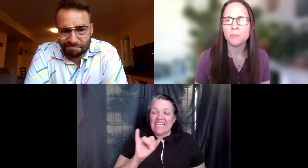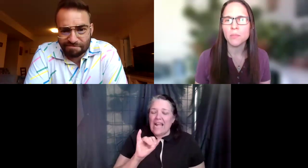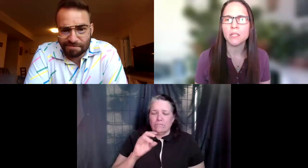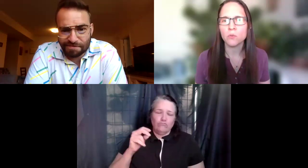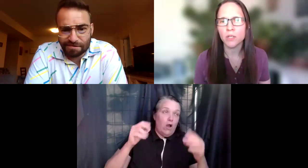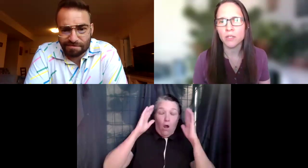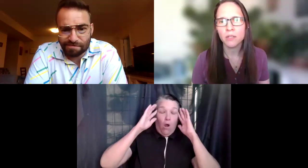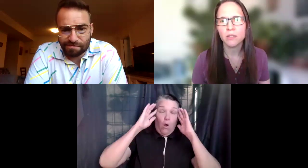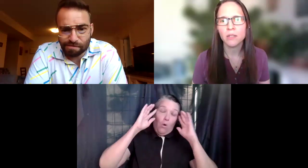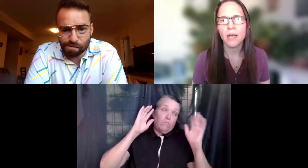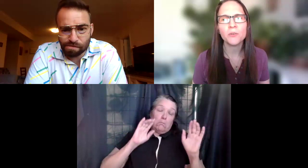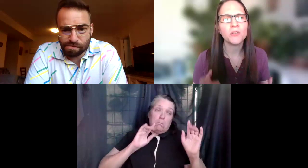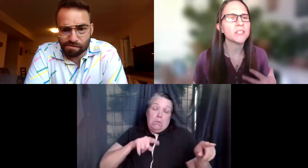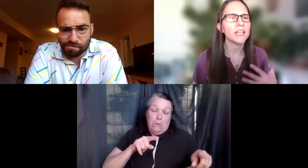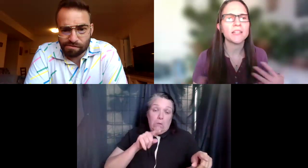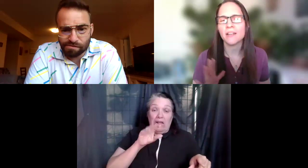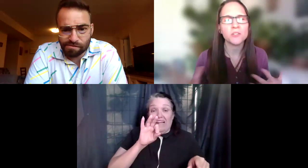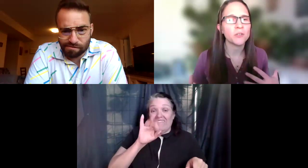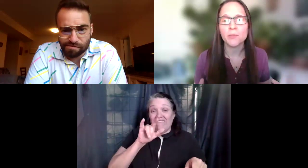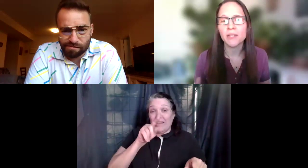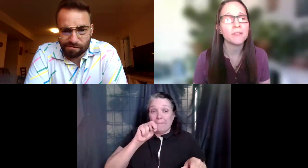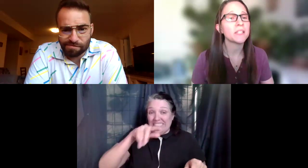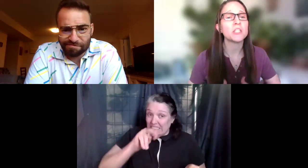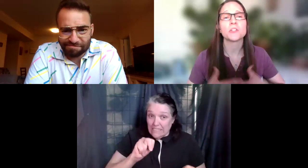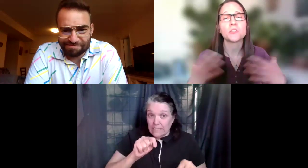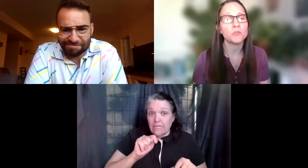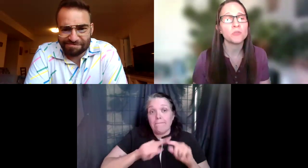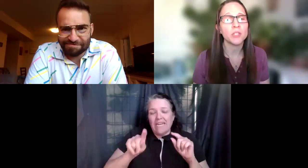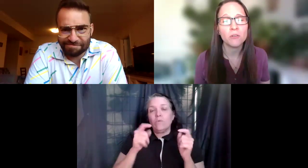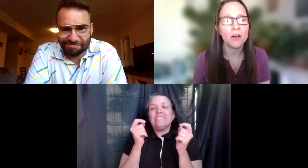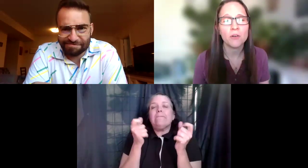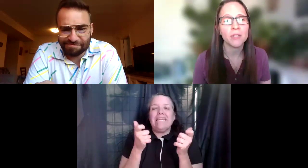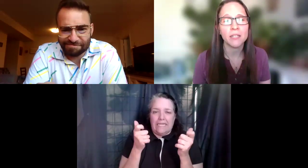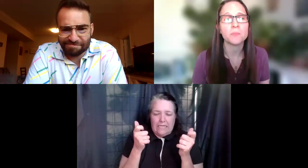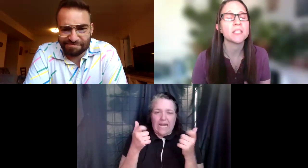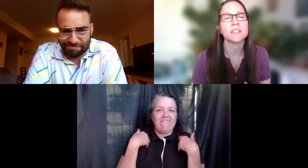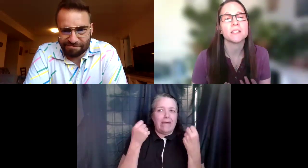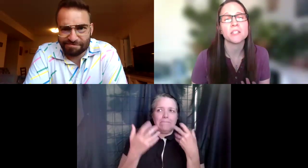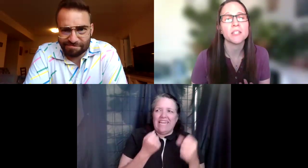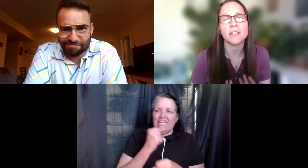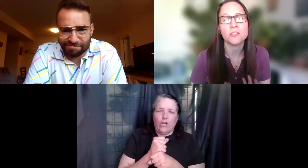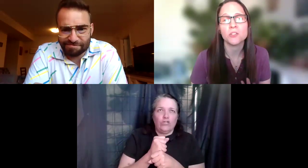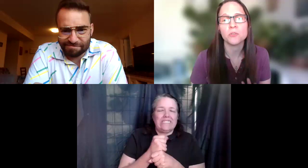an immediate one. I don't know exactly how to describe it. I've had years to figure out how I have come to this decision and